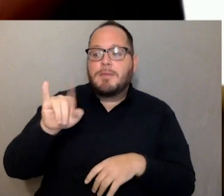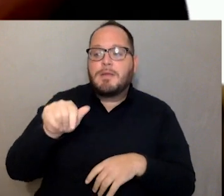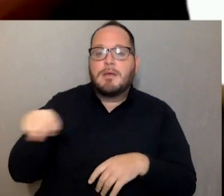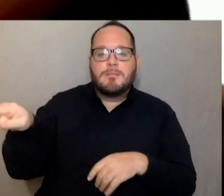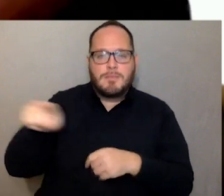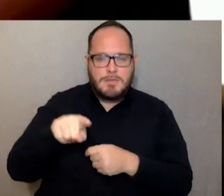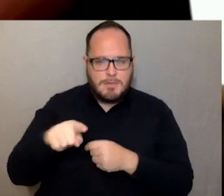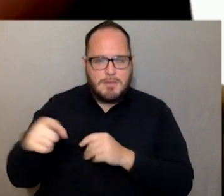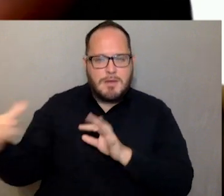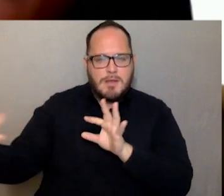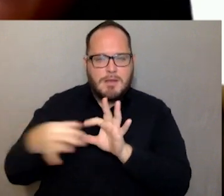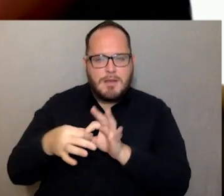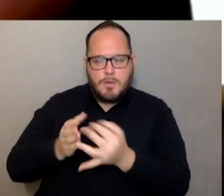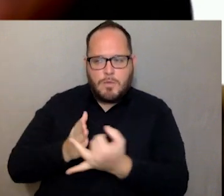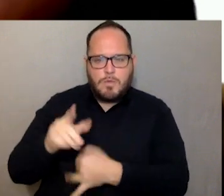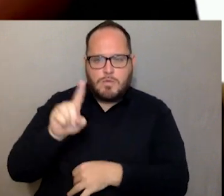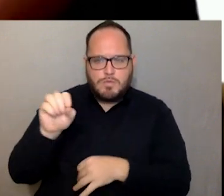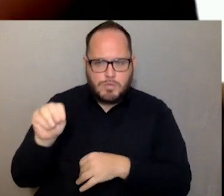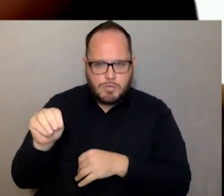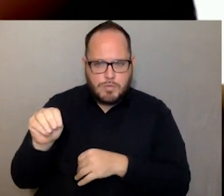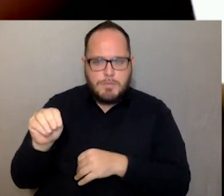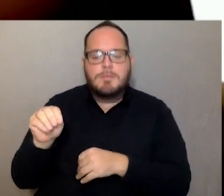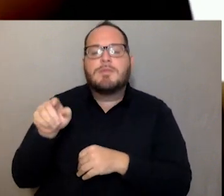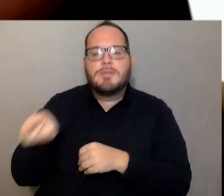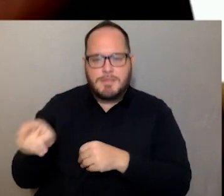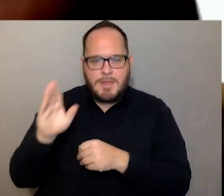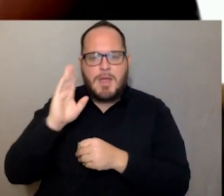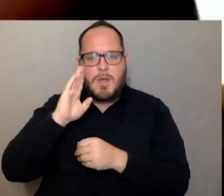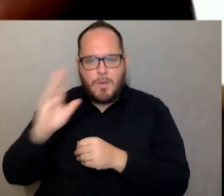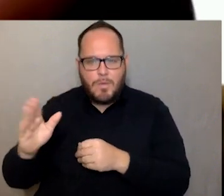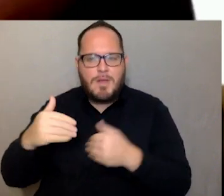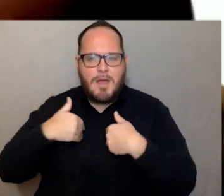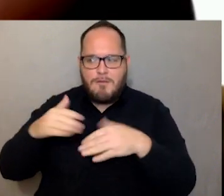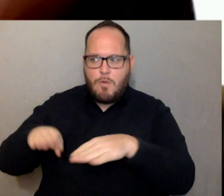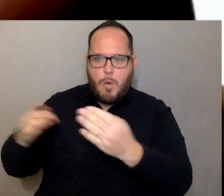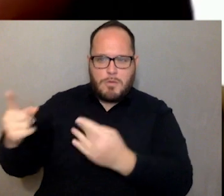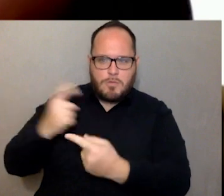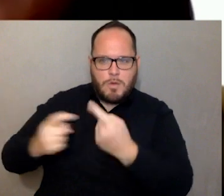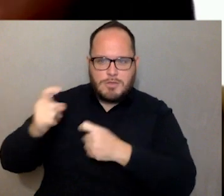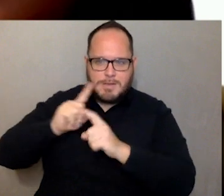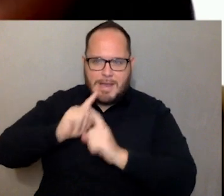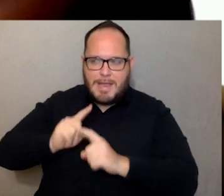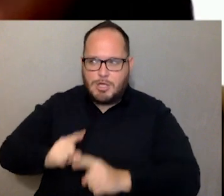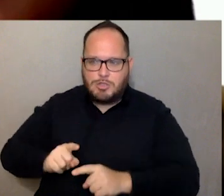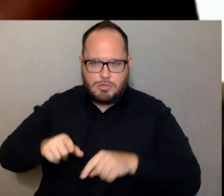ANSWER SEGMENT AT THE END OF THIS PROGRAM. IF YOU'RE A MEMBER OF THE MEDIA, THANK YOU SO MUCH FOR BEING HERE. JUST A QUICK HEADS UP THAT WE